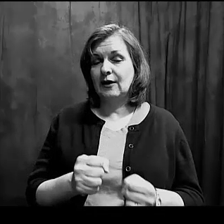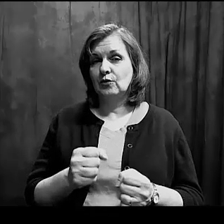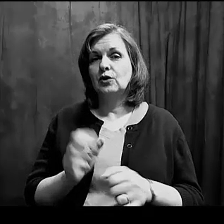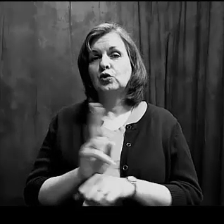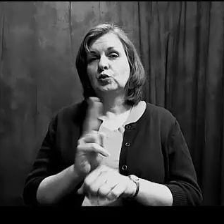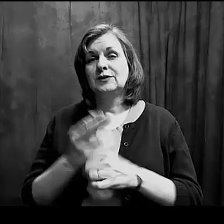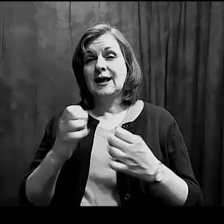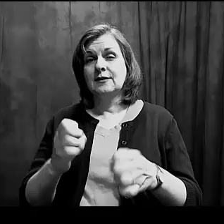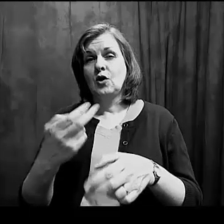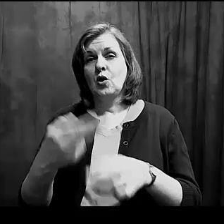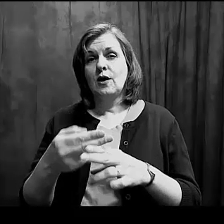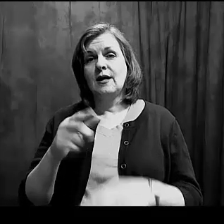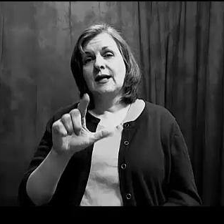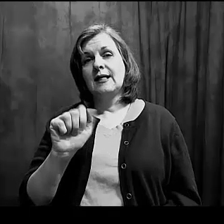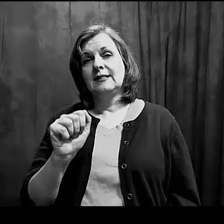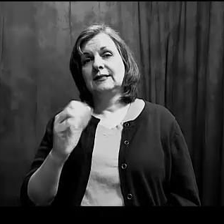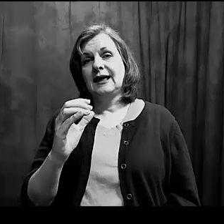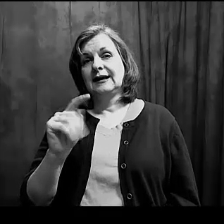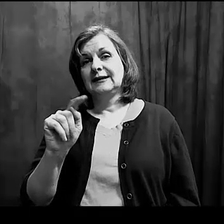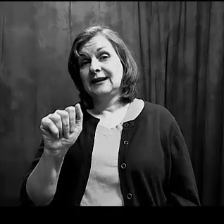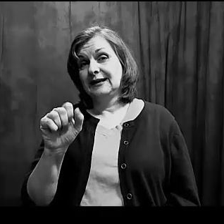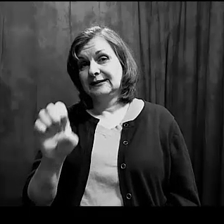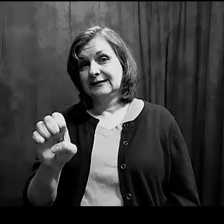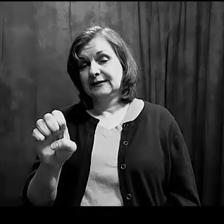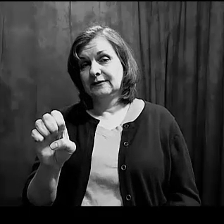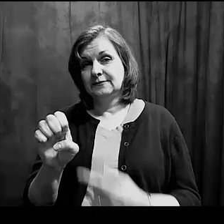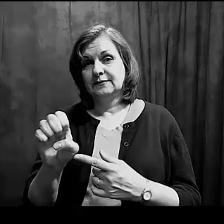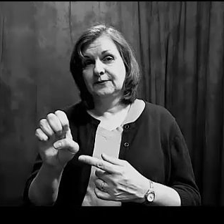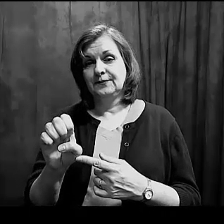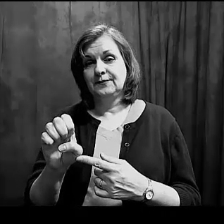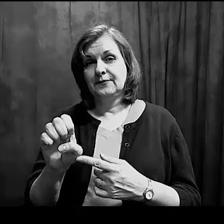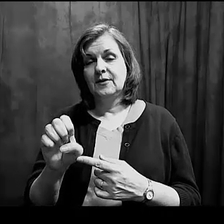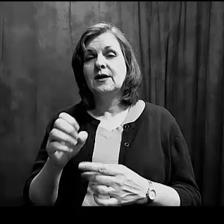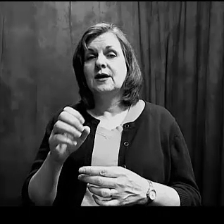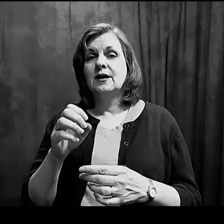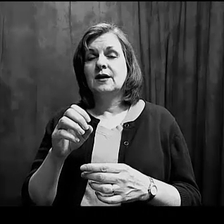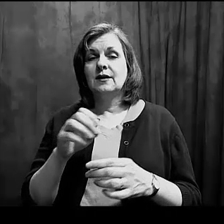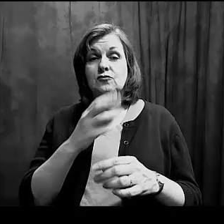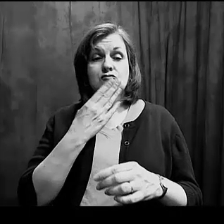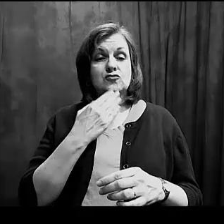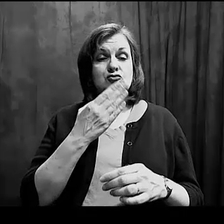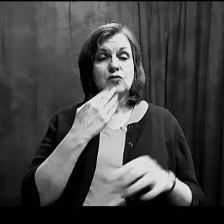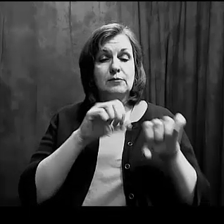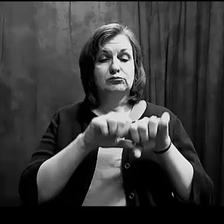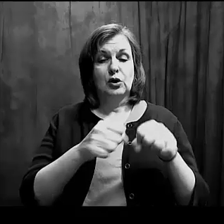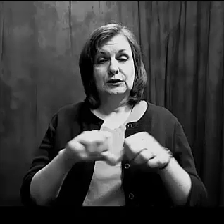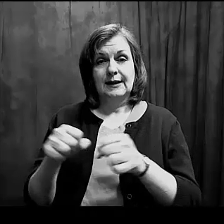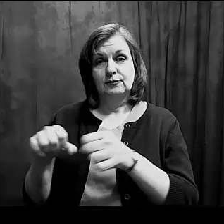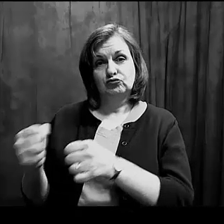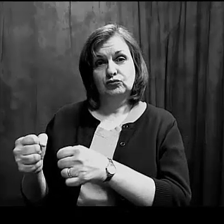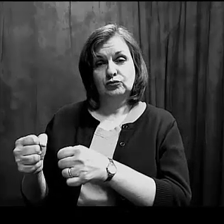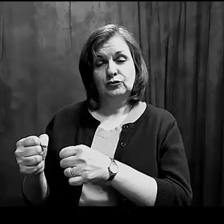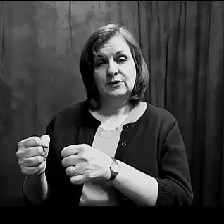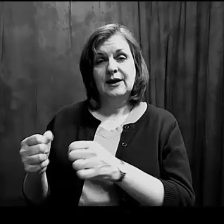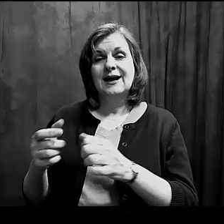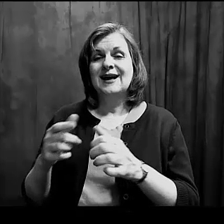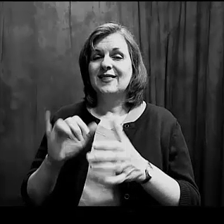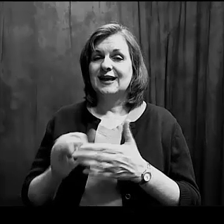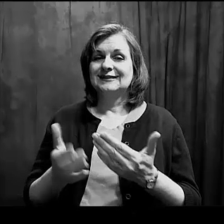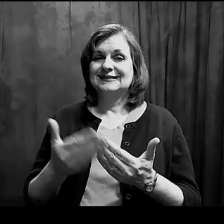and by using lactase that enzyme - breaking down the sugar lactose is easier